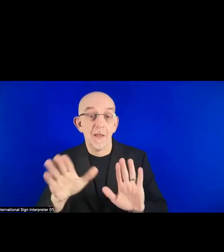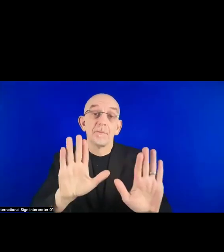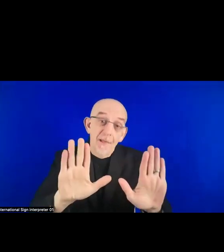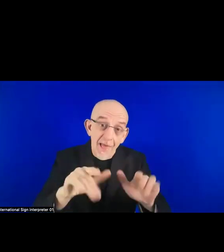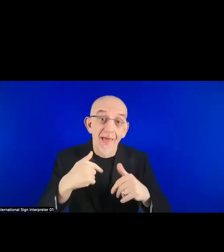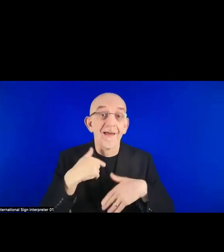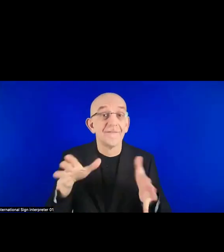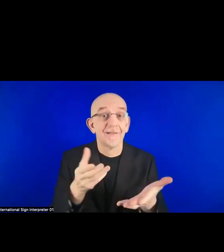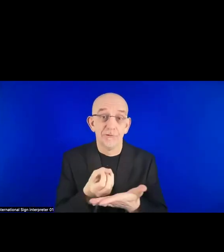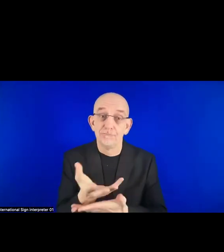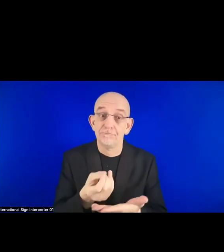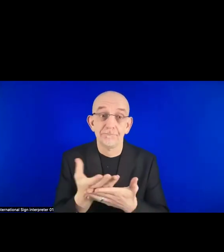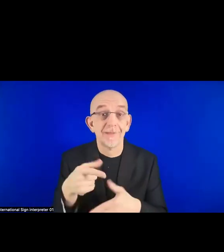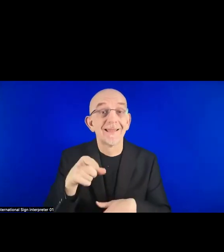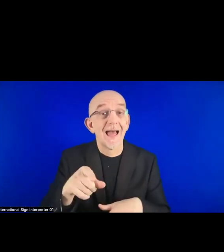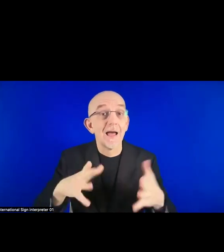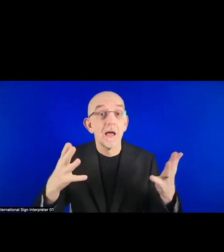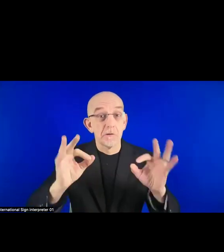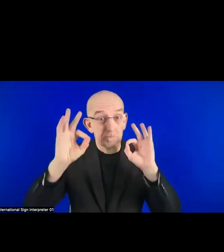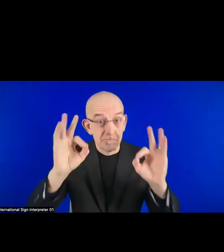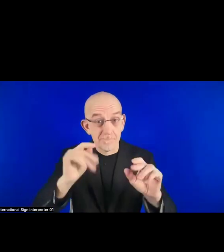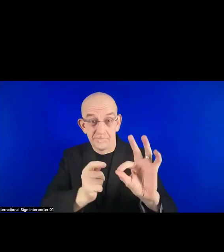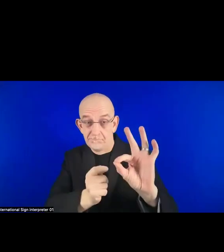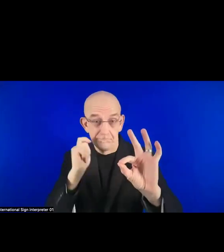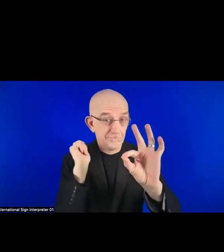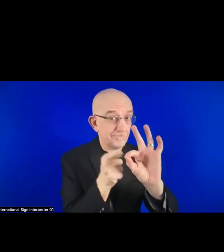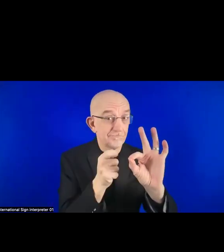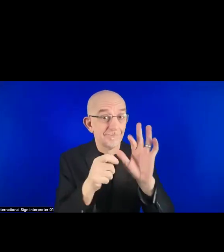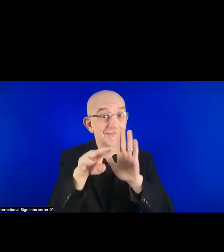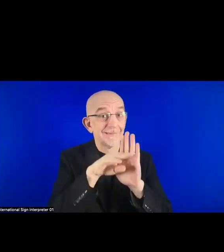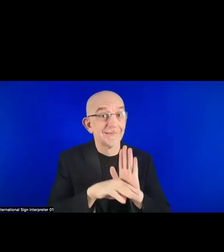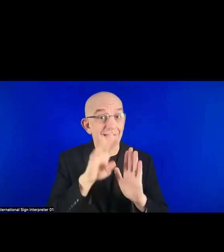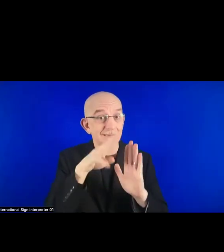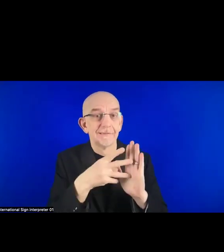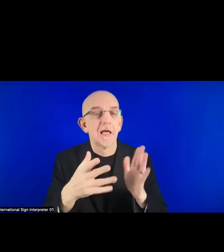After all that, why should you consider applying to PREPARED with your idea for your